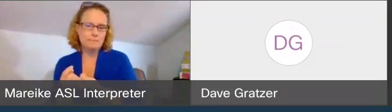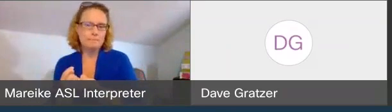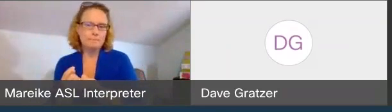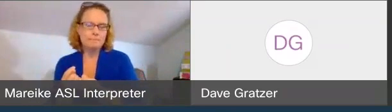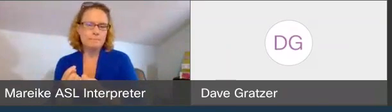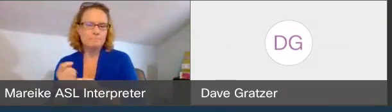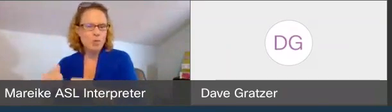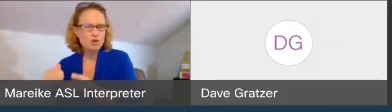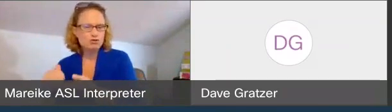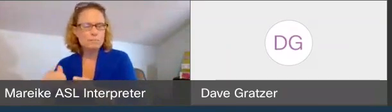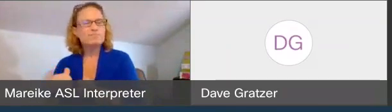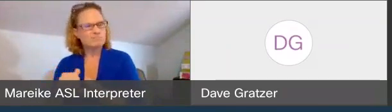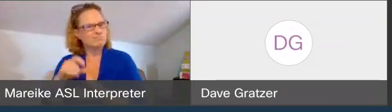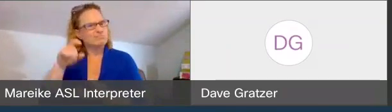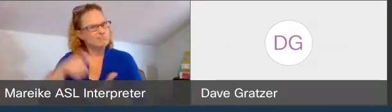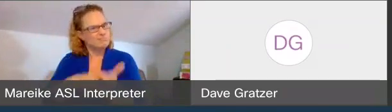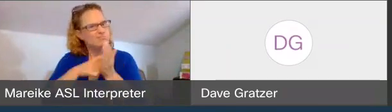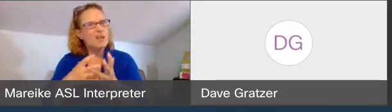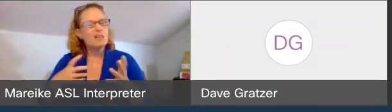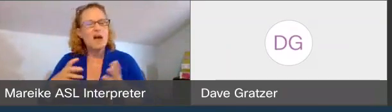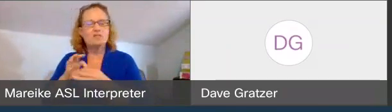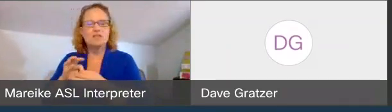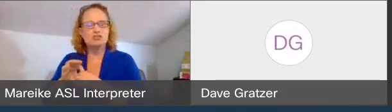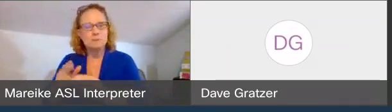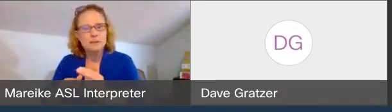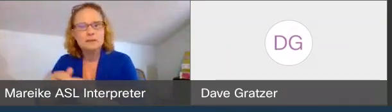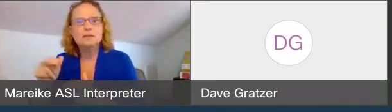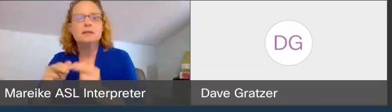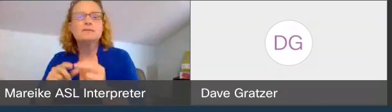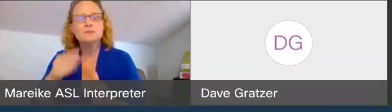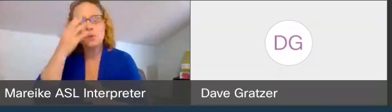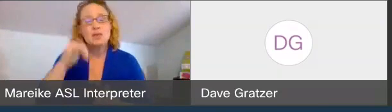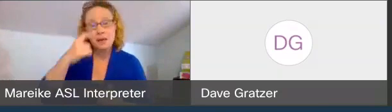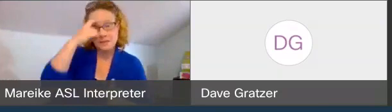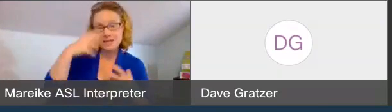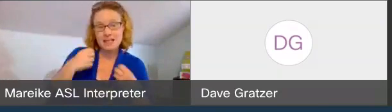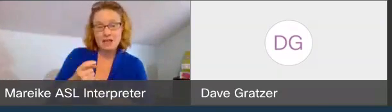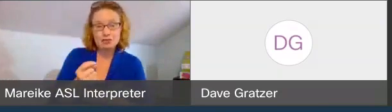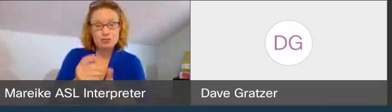relationship building, a mental health treatment provider and a parole officer don't always see